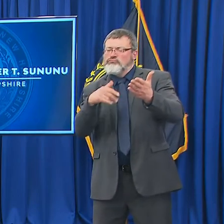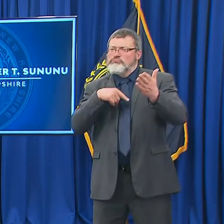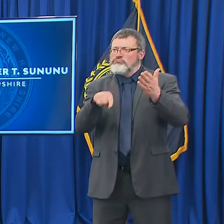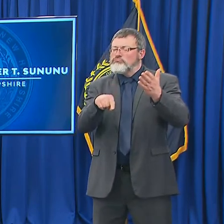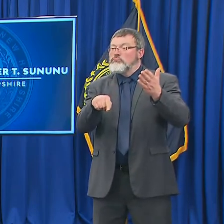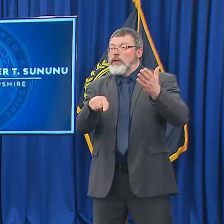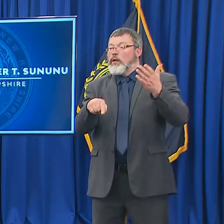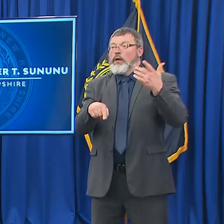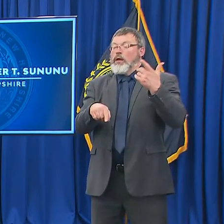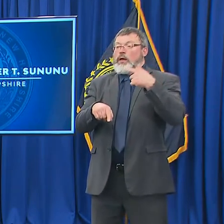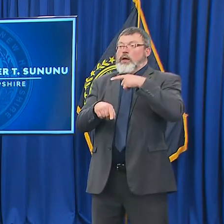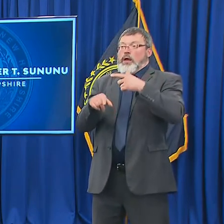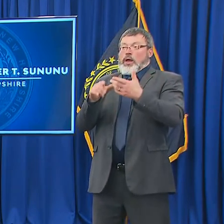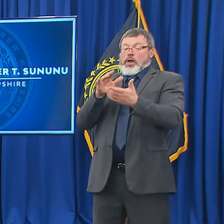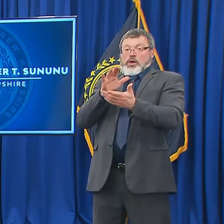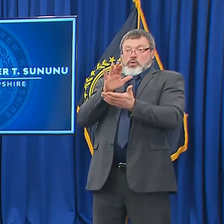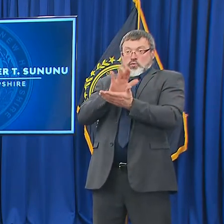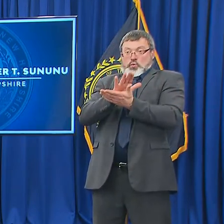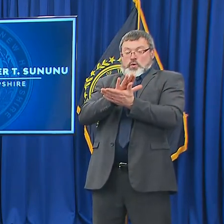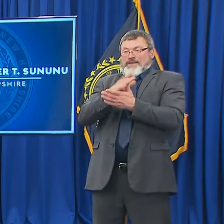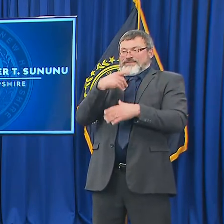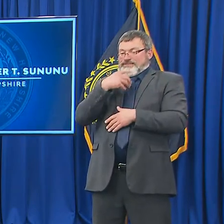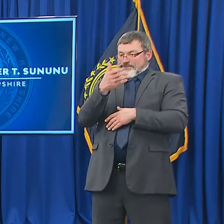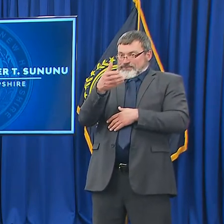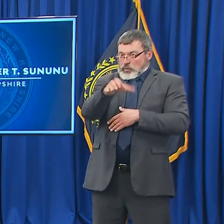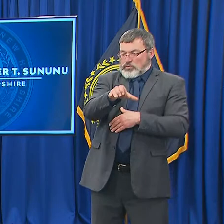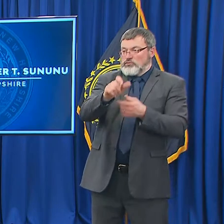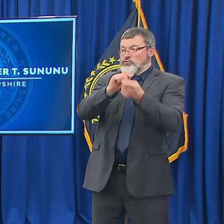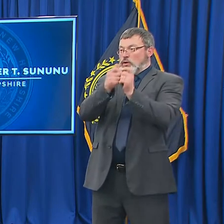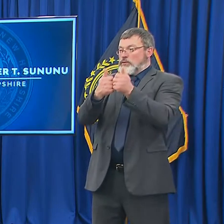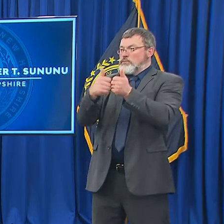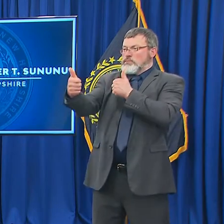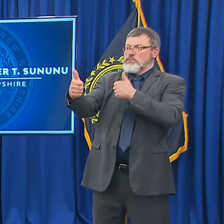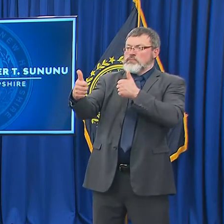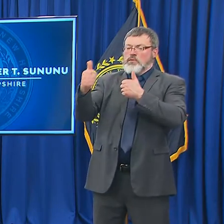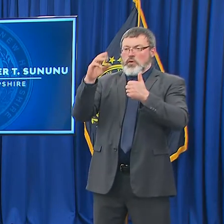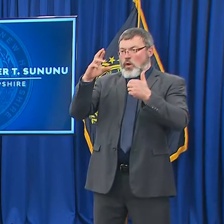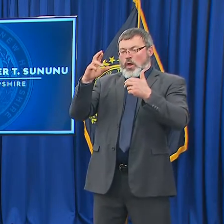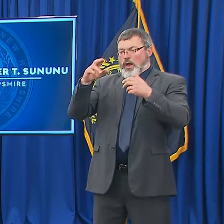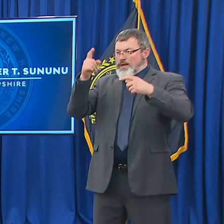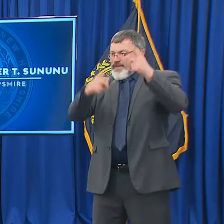to use the data and the variables that we've provided proceed.